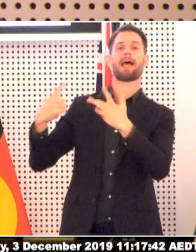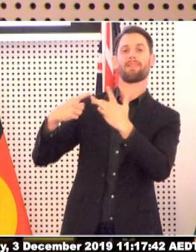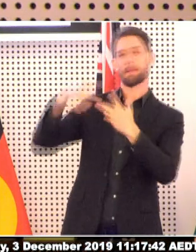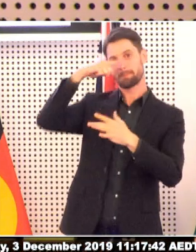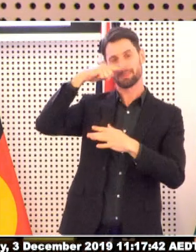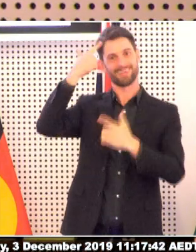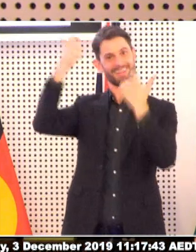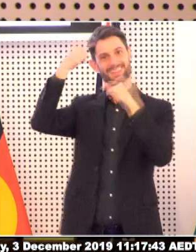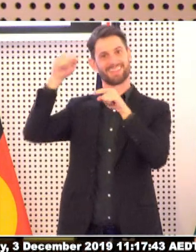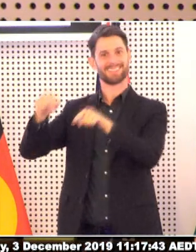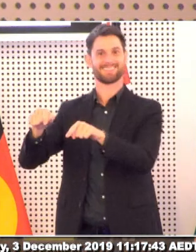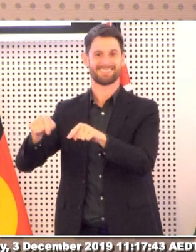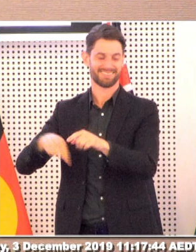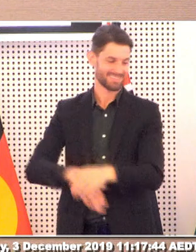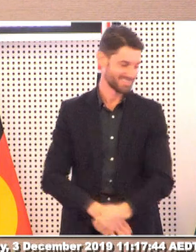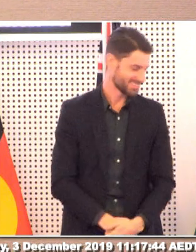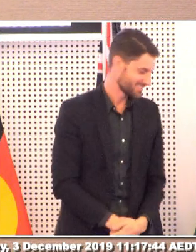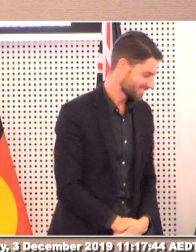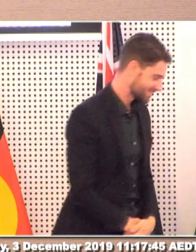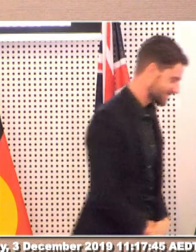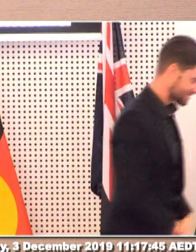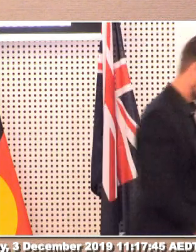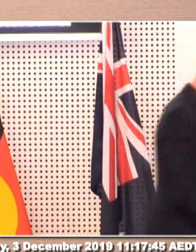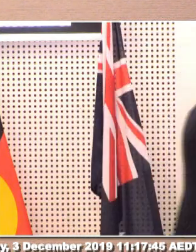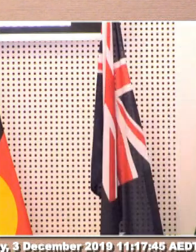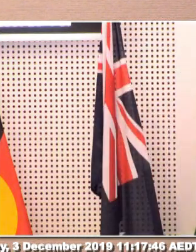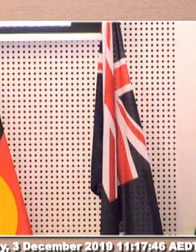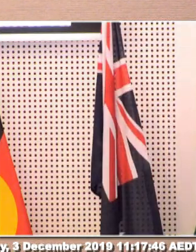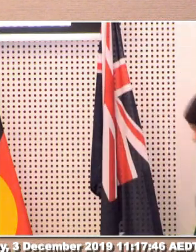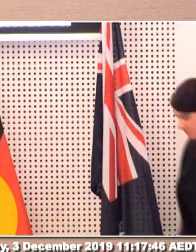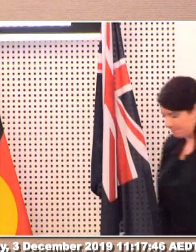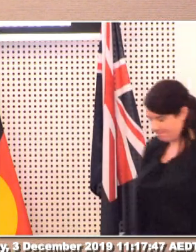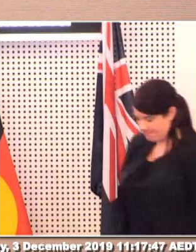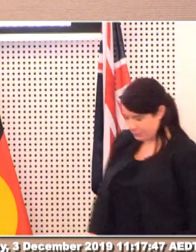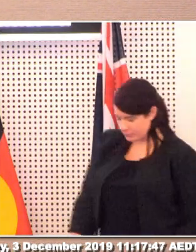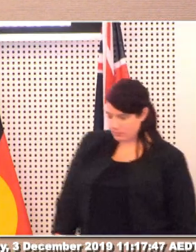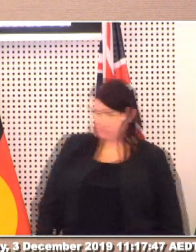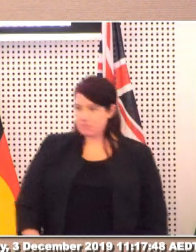So I think that it’s really about the investment then in the